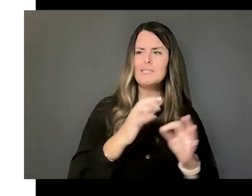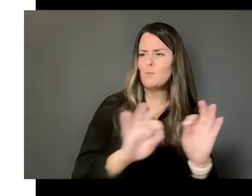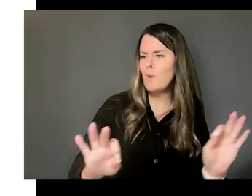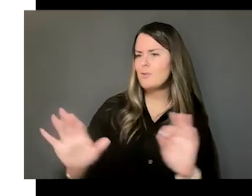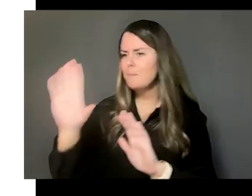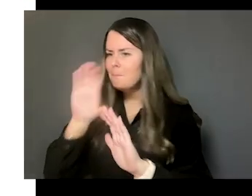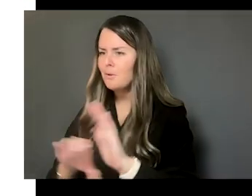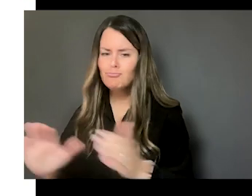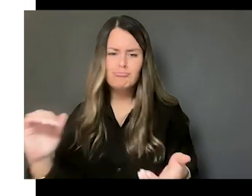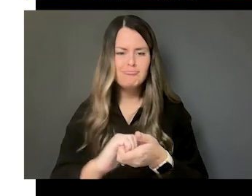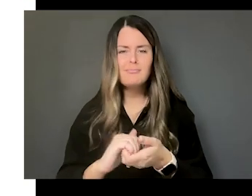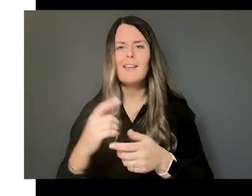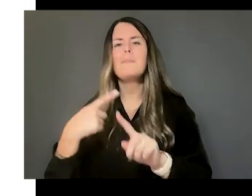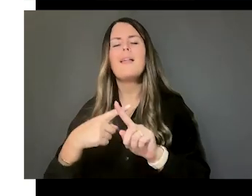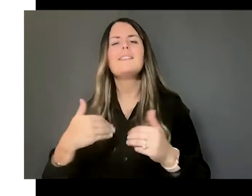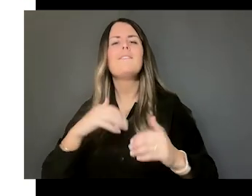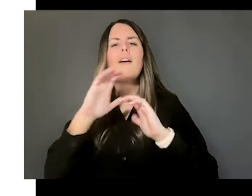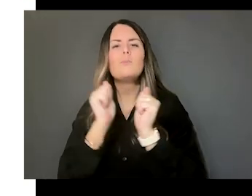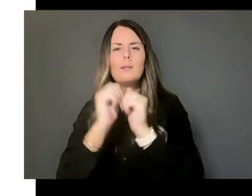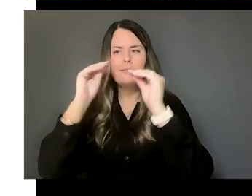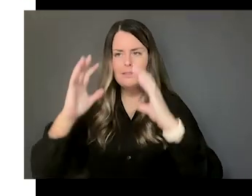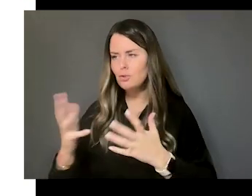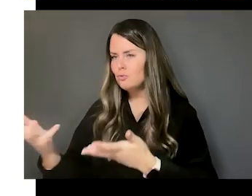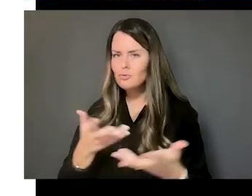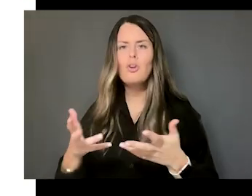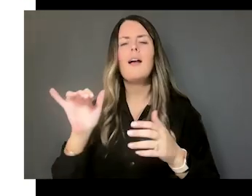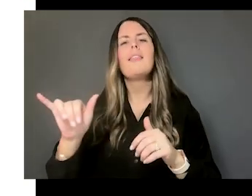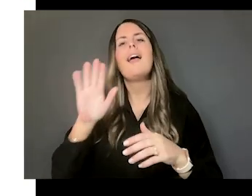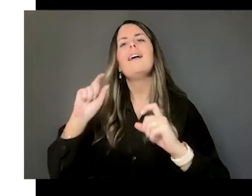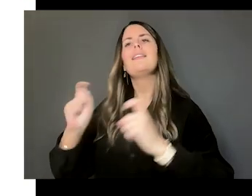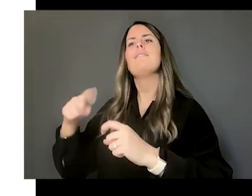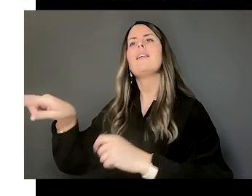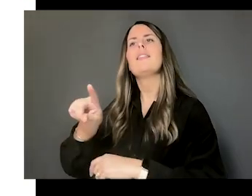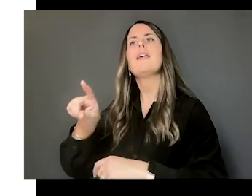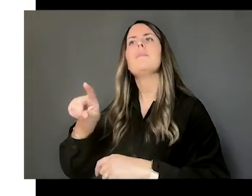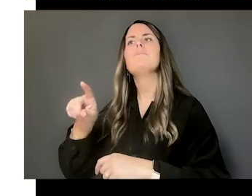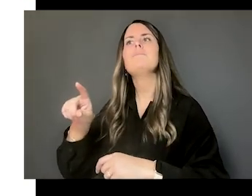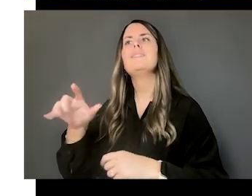conversations with teachers gives them the space,